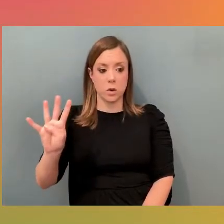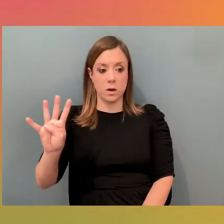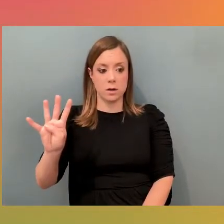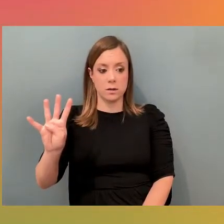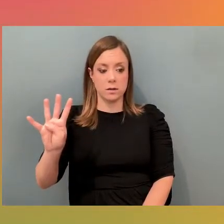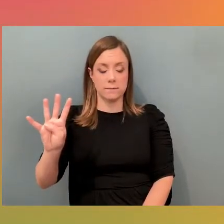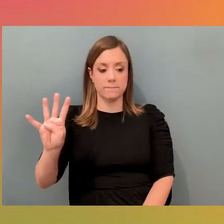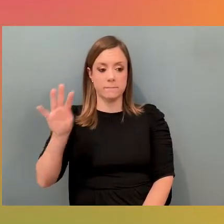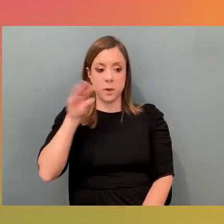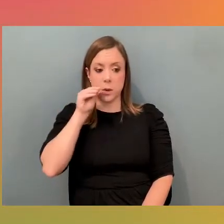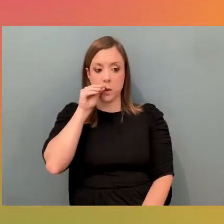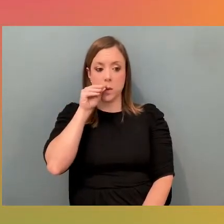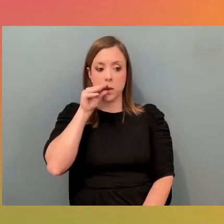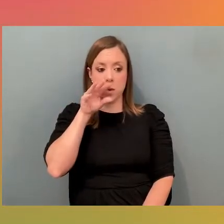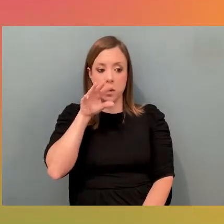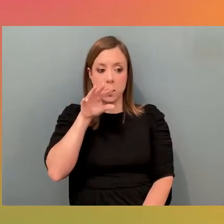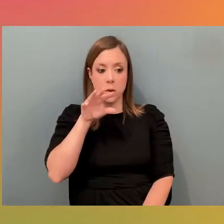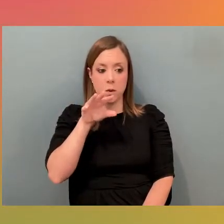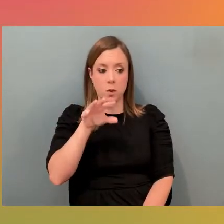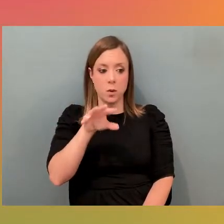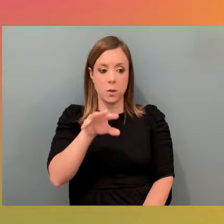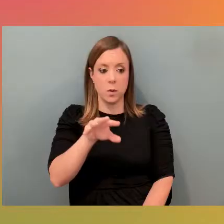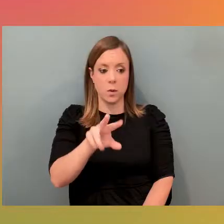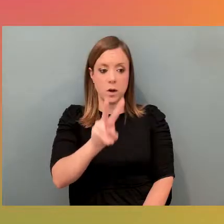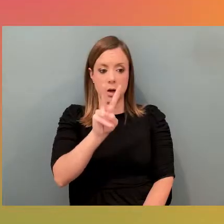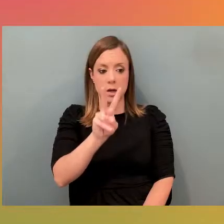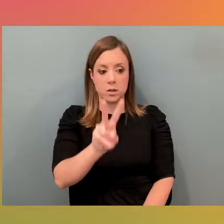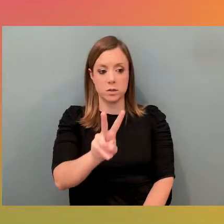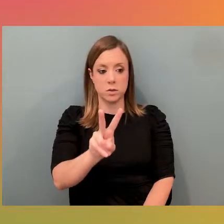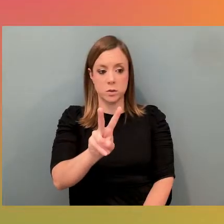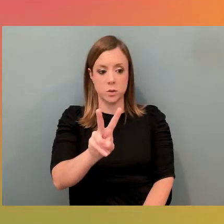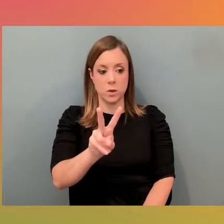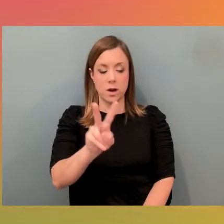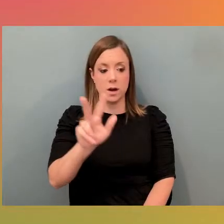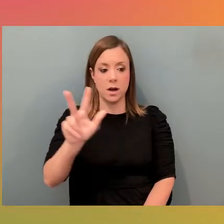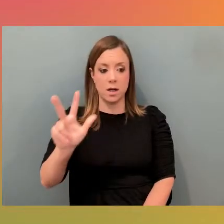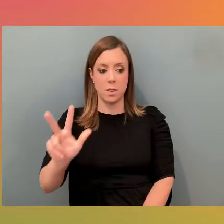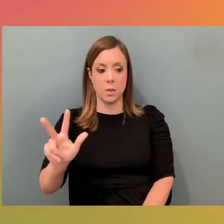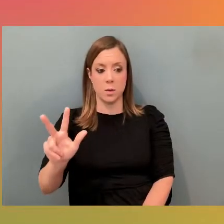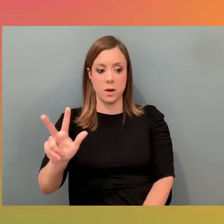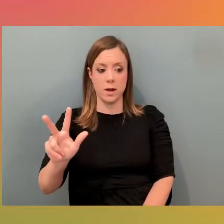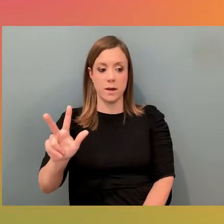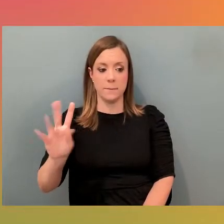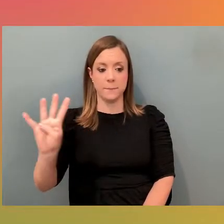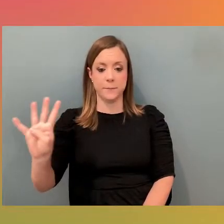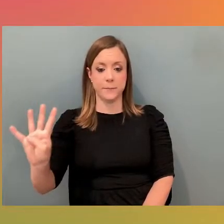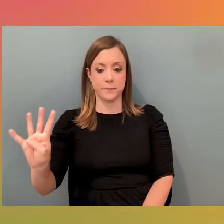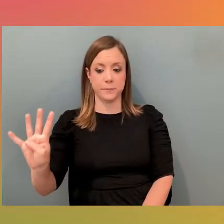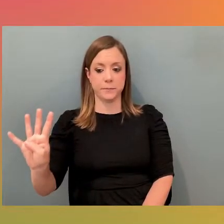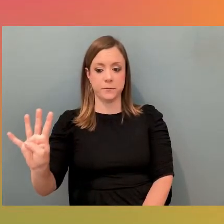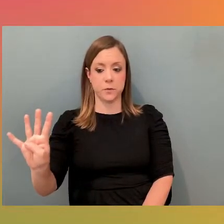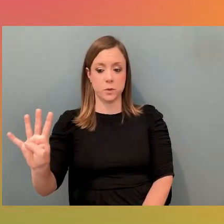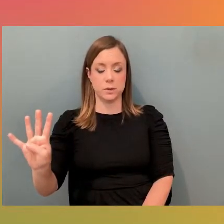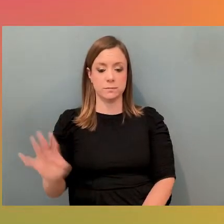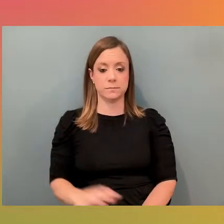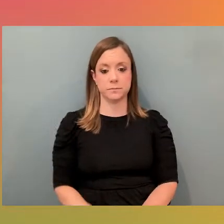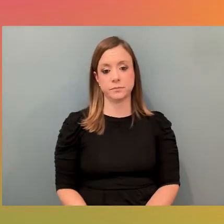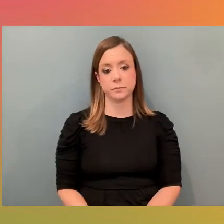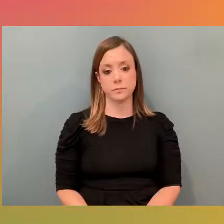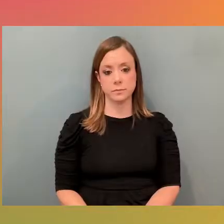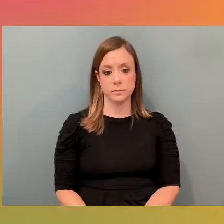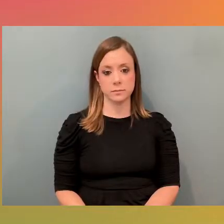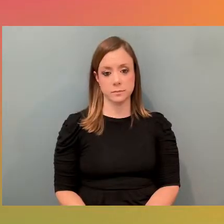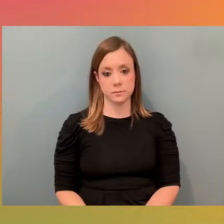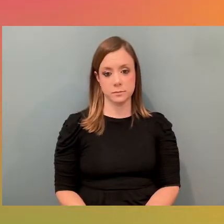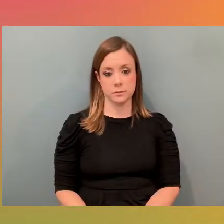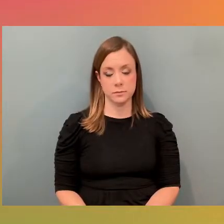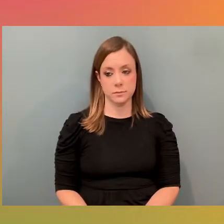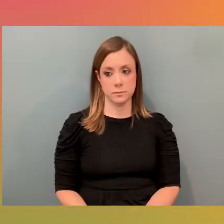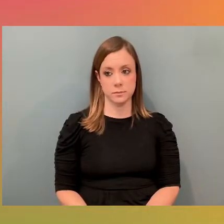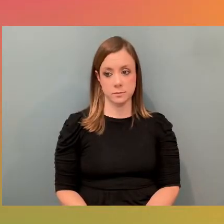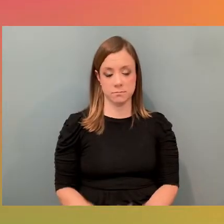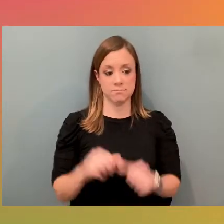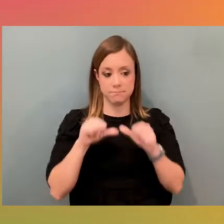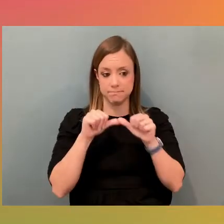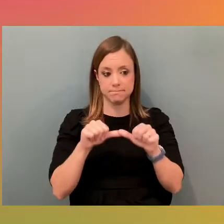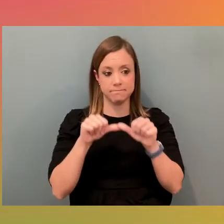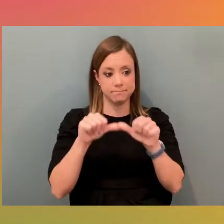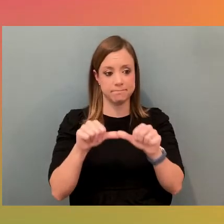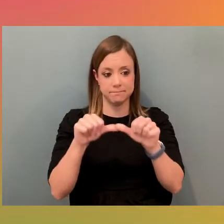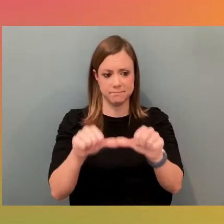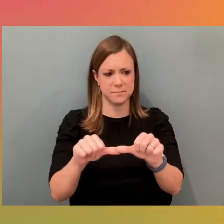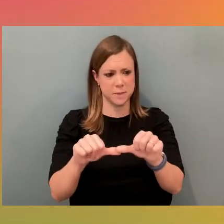TWO, THREE, FOUR.